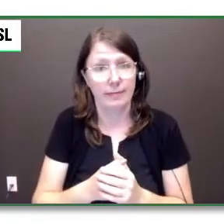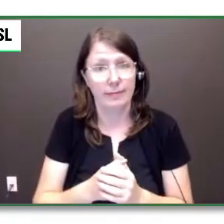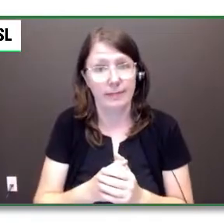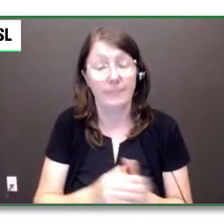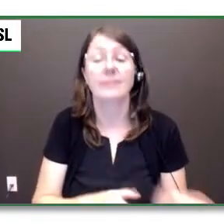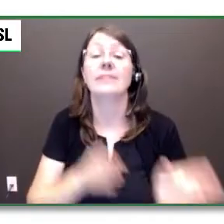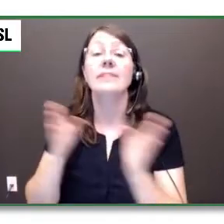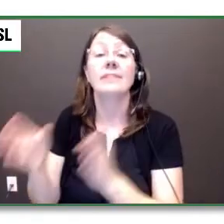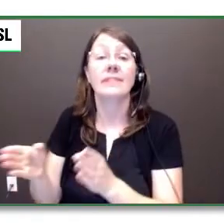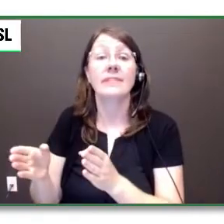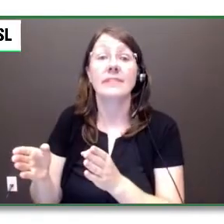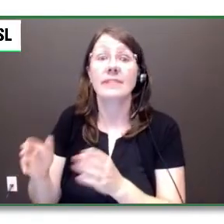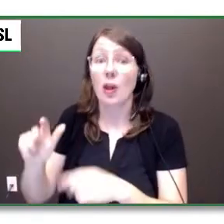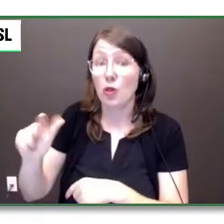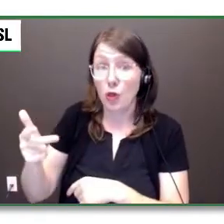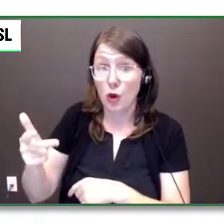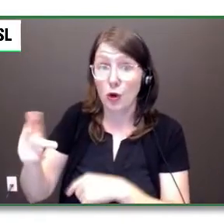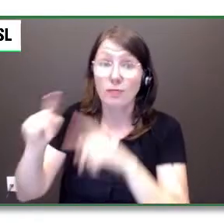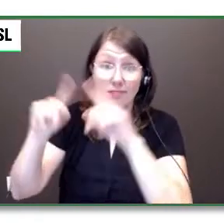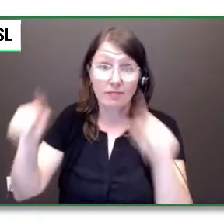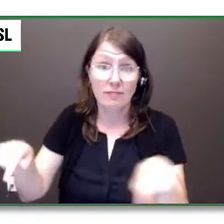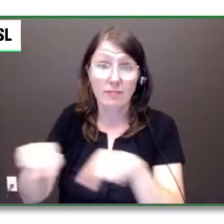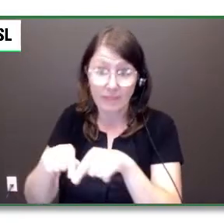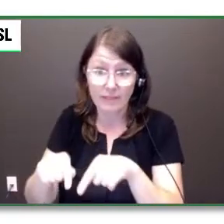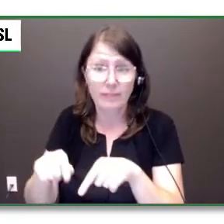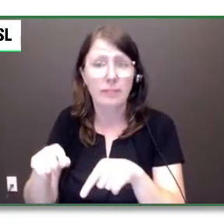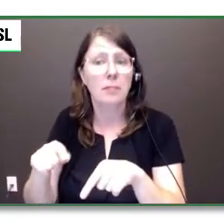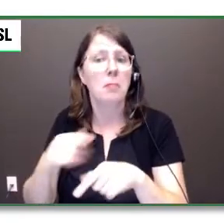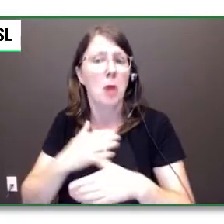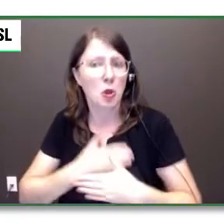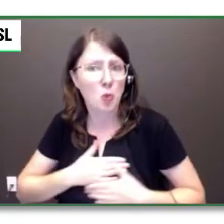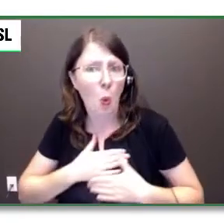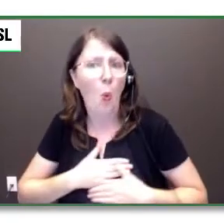like at the destination? What obstacles and hazards might I face? And ultimately